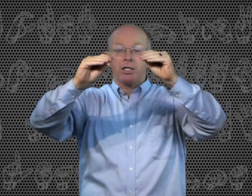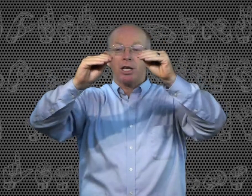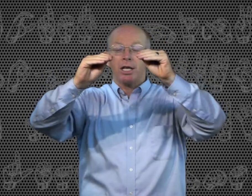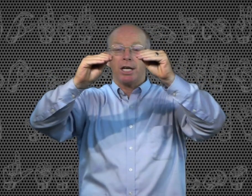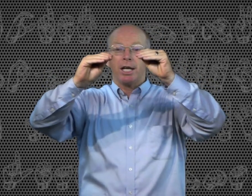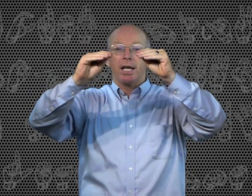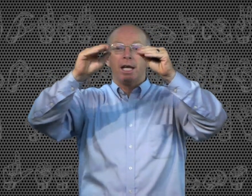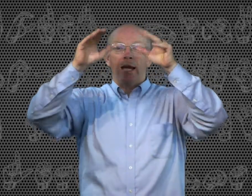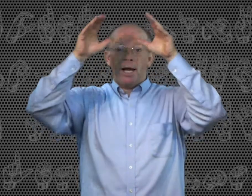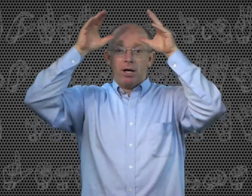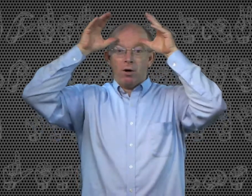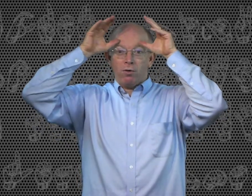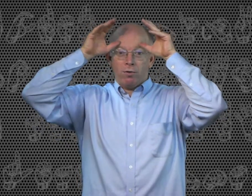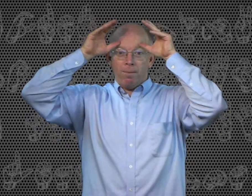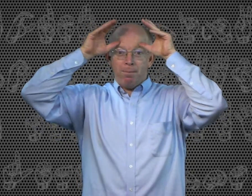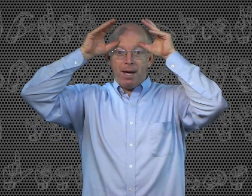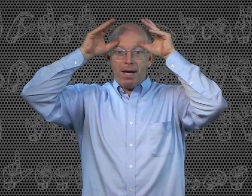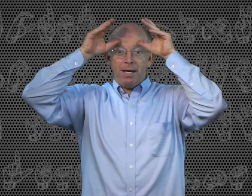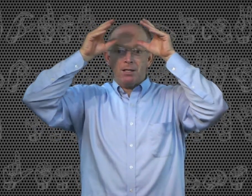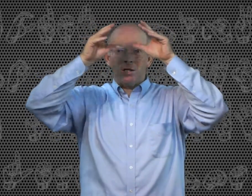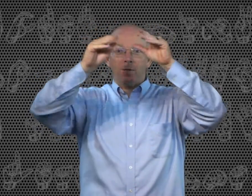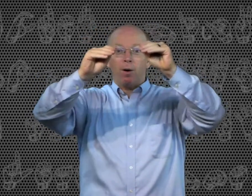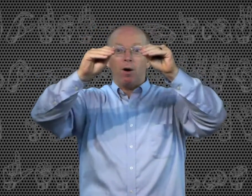TEACH - It goes from big to small.